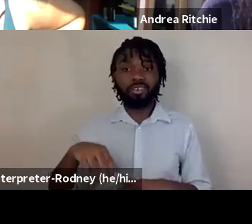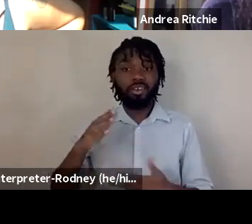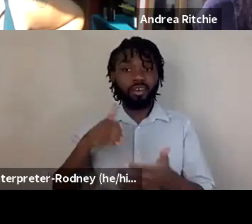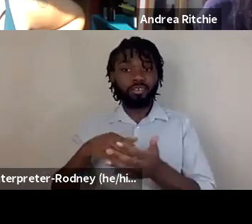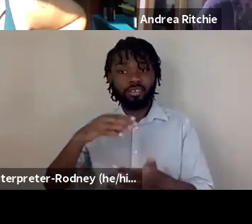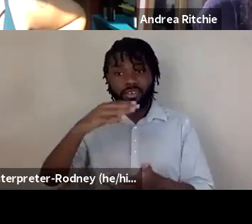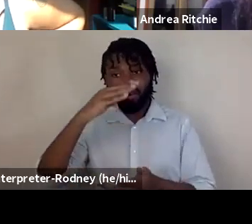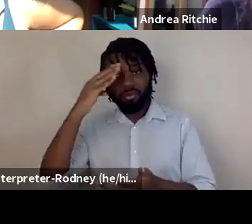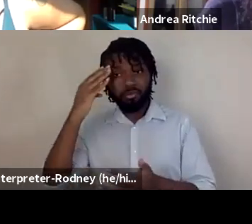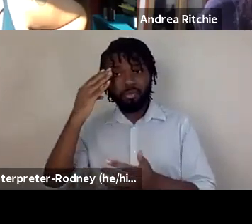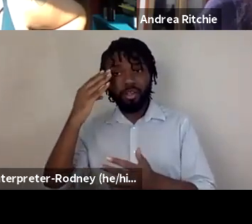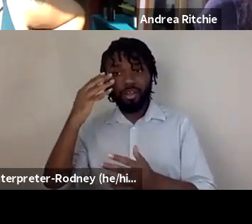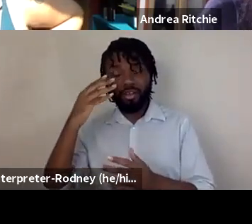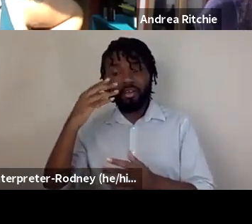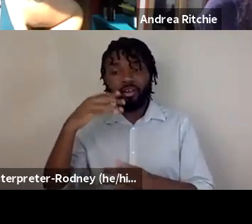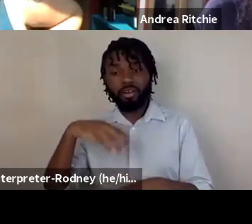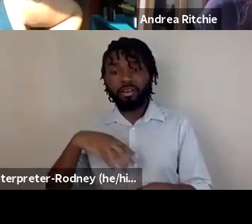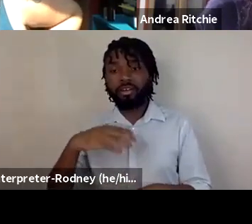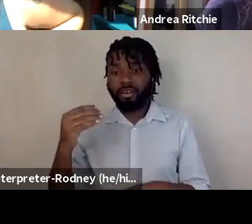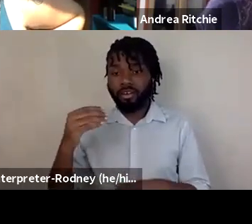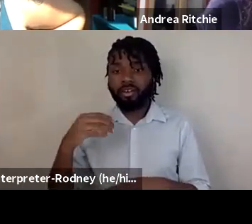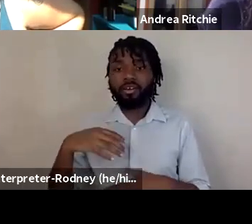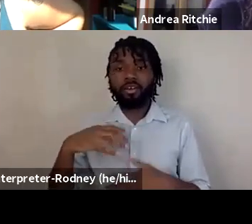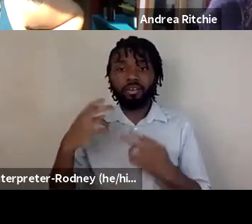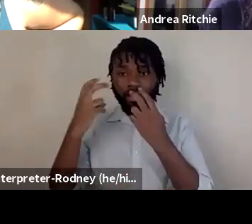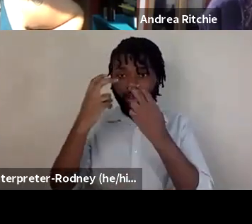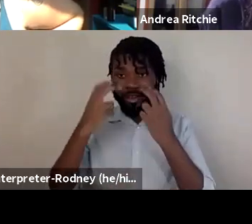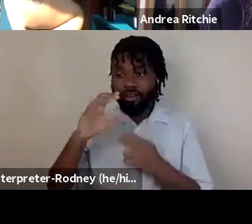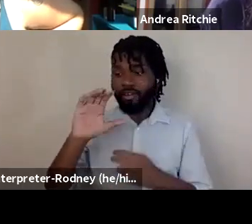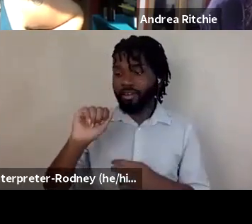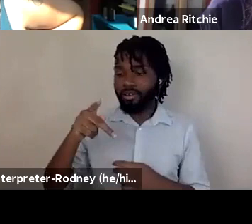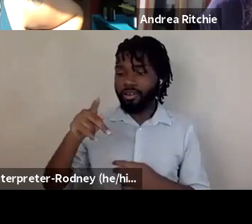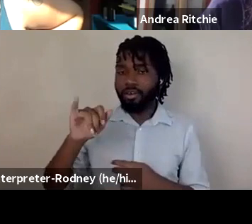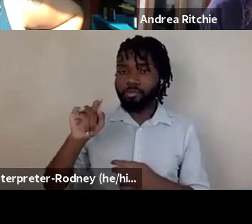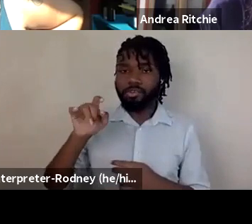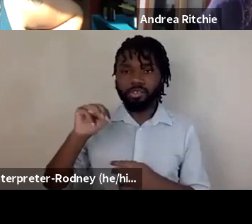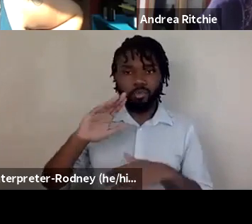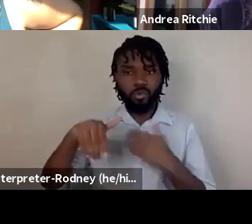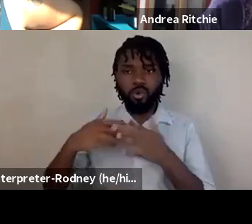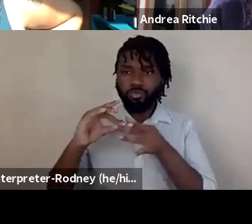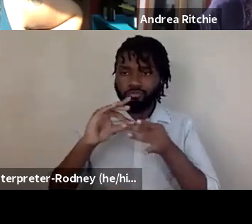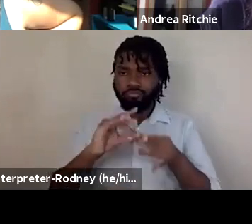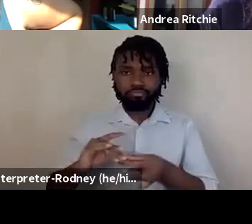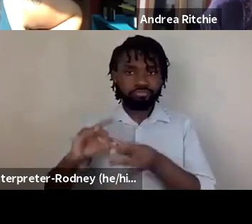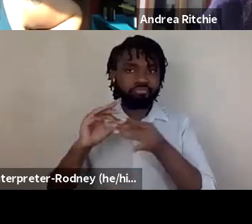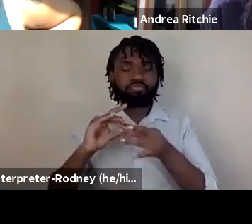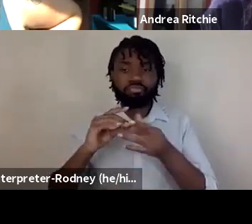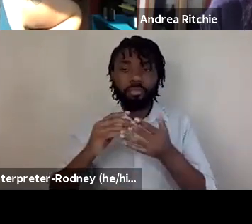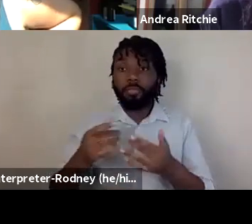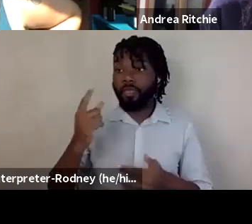are all inextricably intertwined. And abolition requires us to get rid of all of them